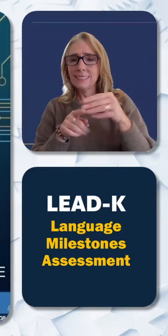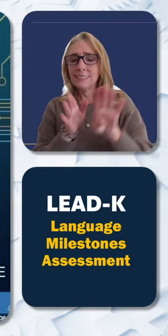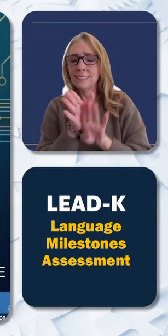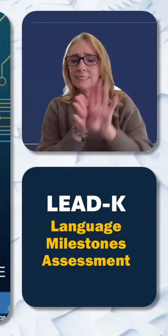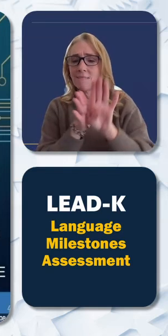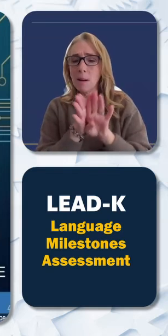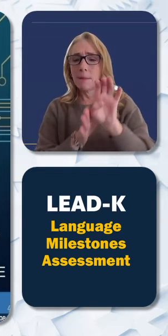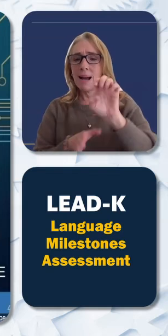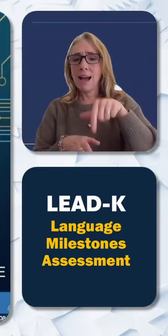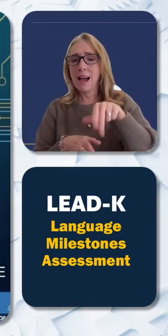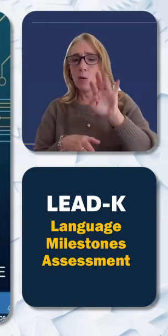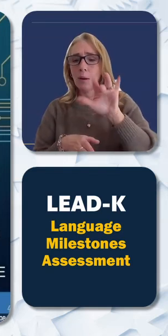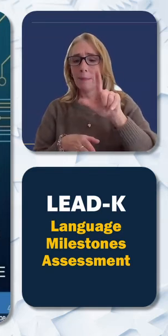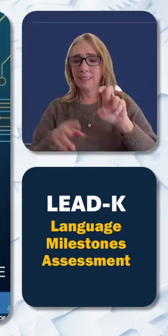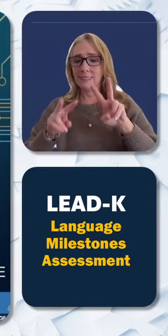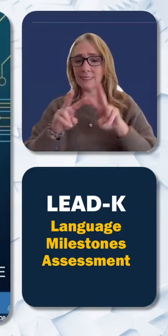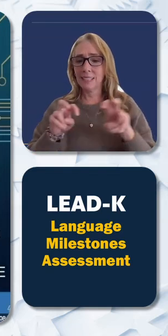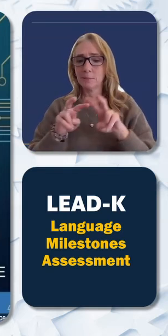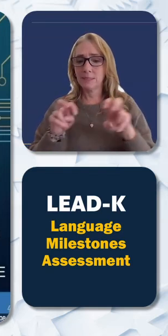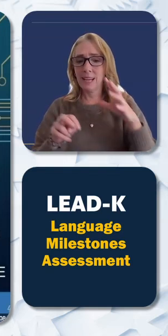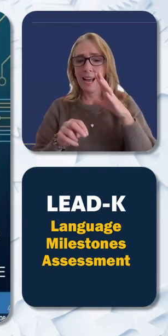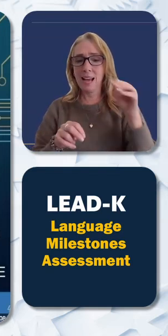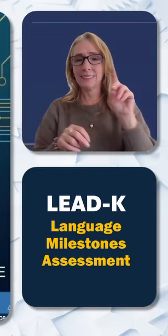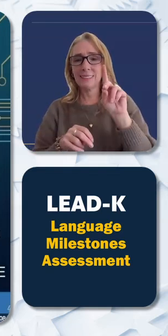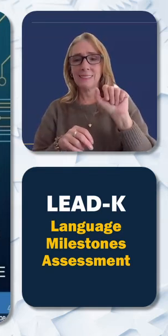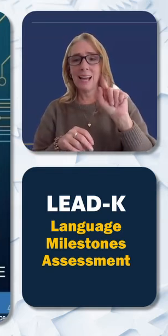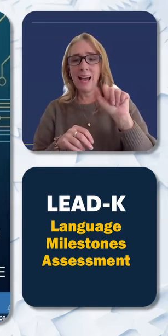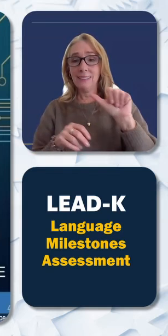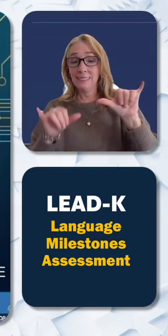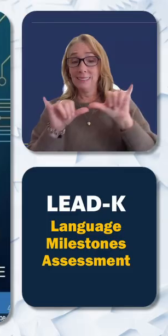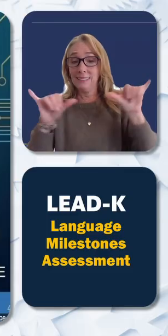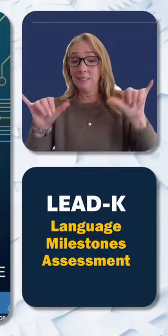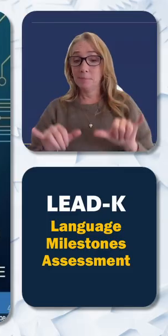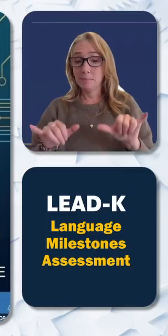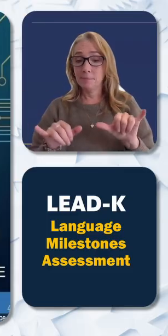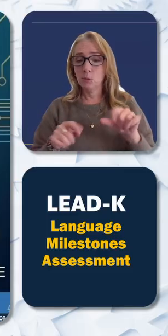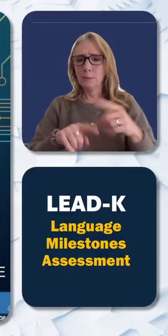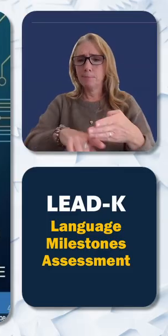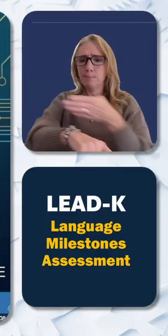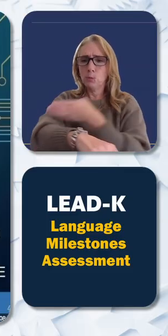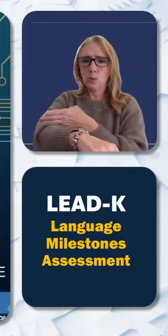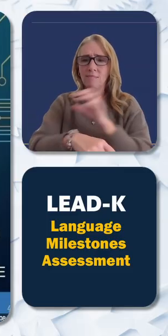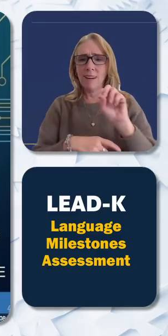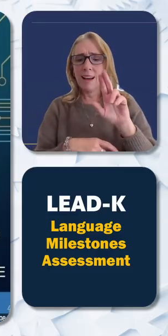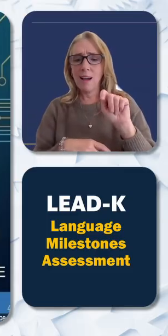Dr. Taylor specializes in developing equitable assessments and data systems